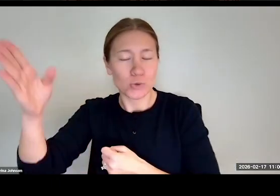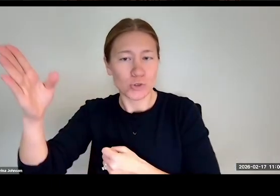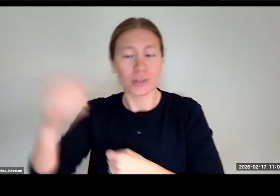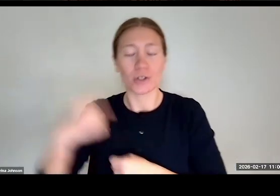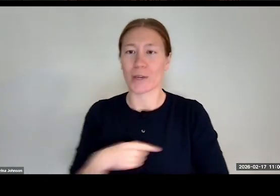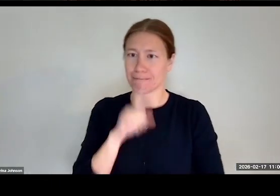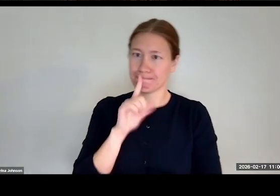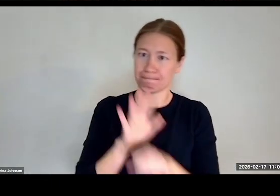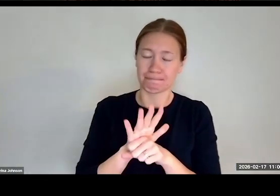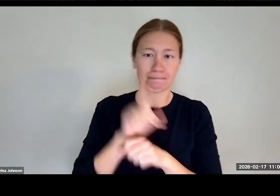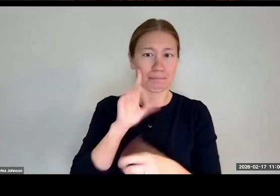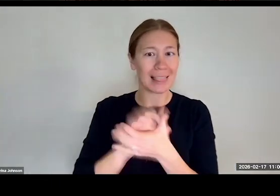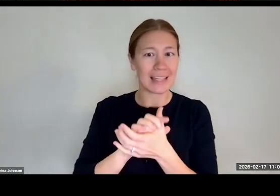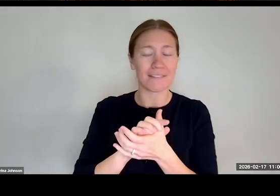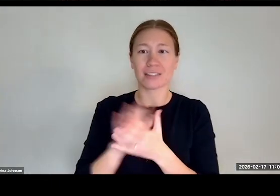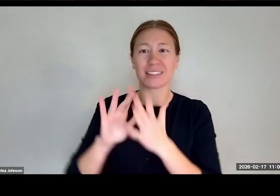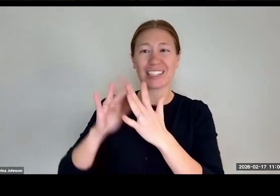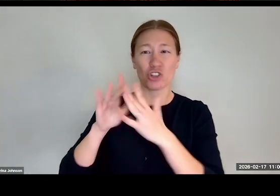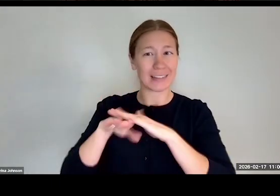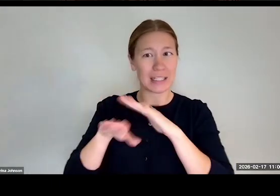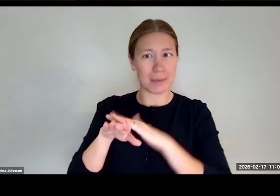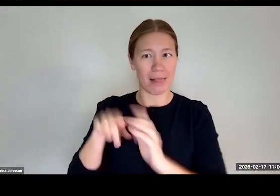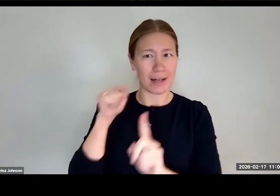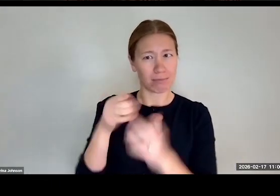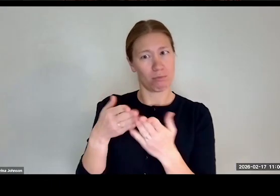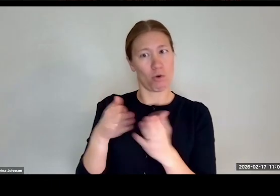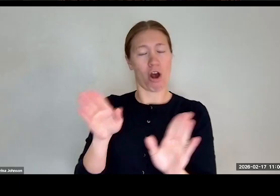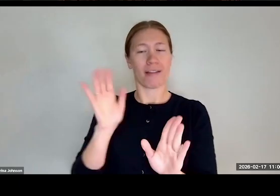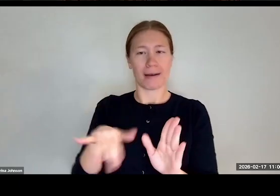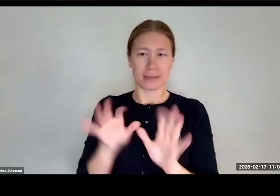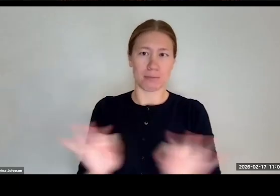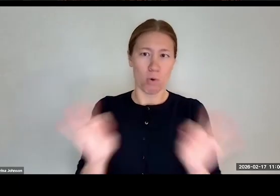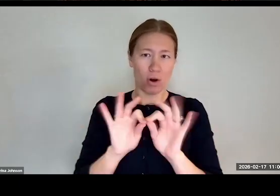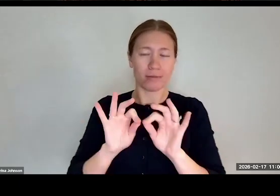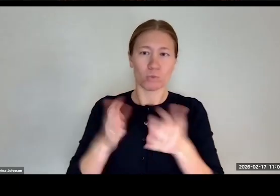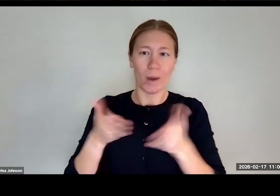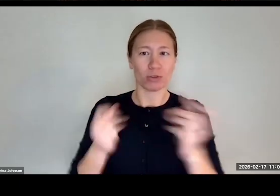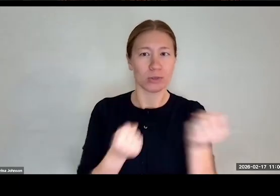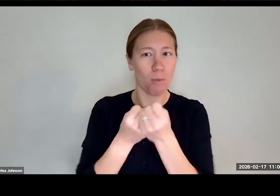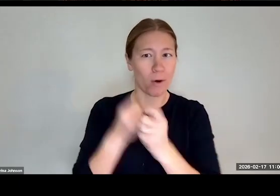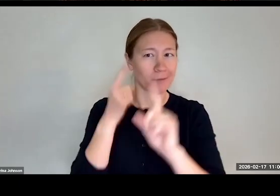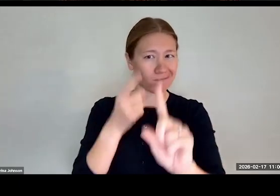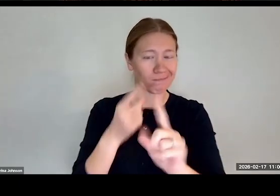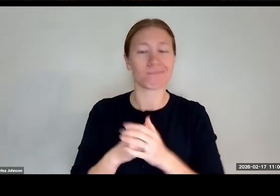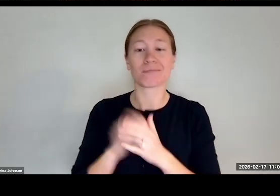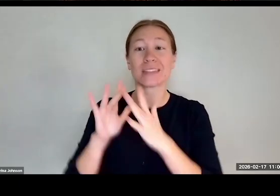and accessibility more broadly is a key way to support that mission. Digital accessibility is something that is beneficial to all